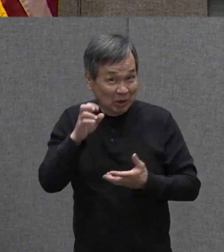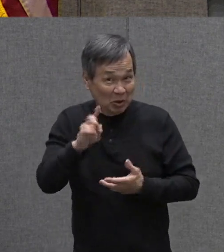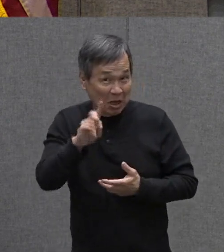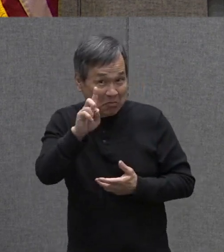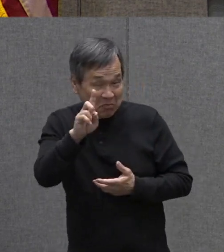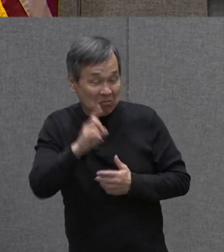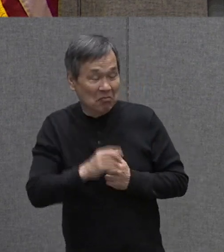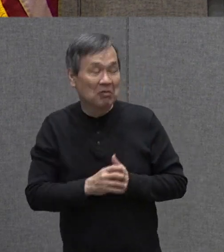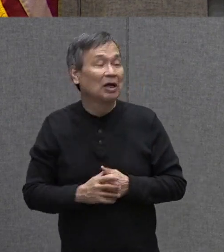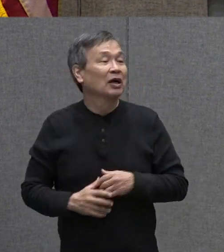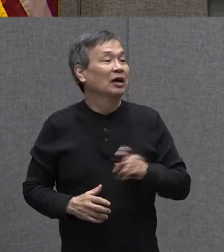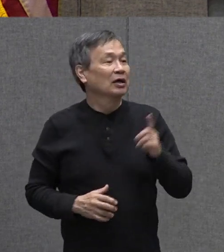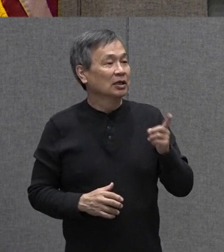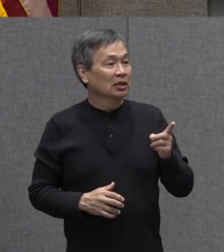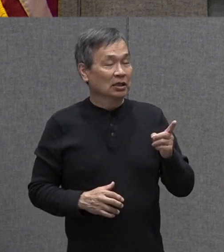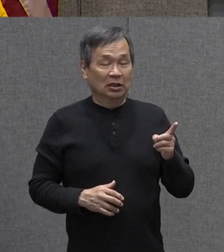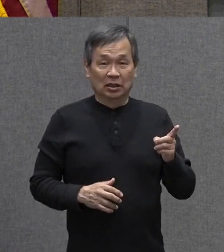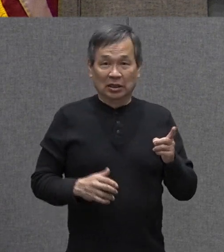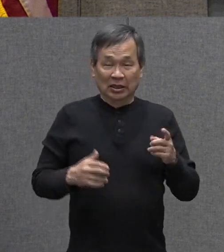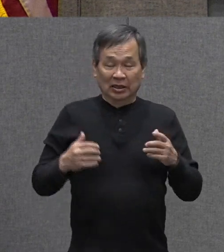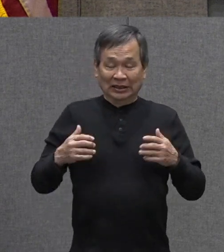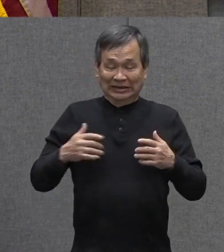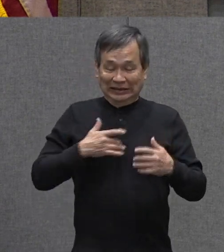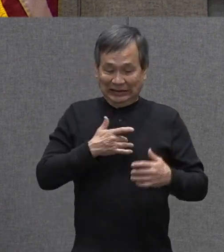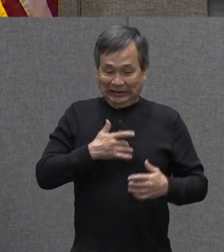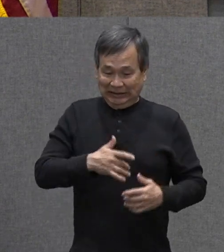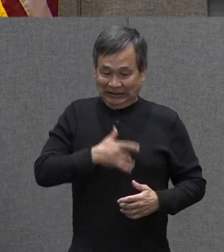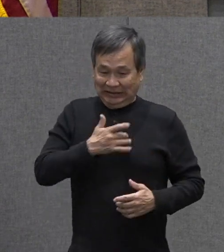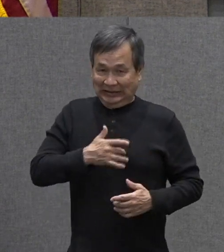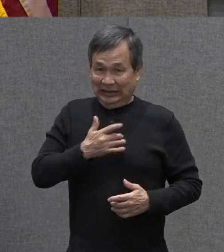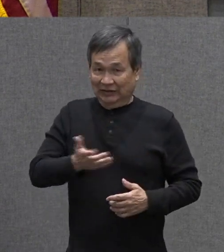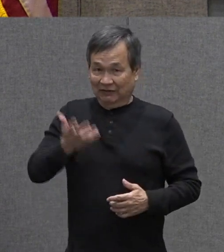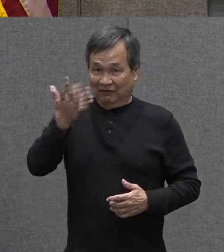We have five senses. Do you know what they are?